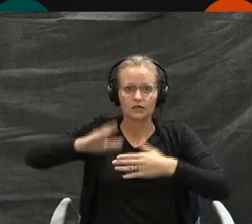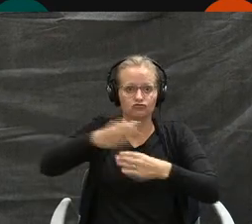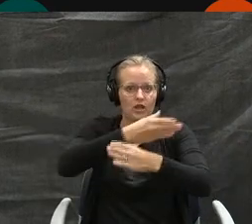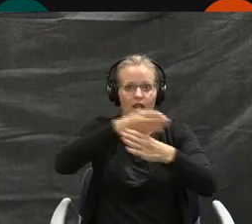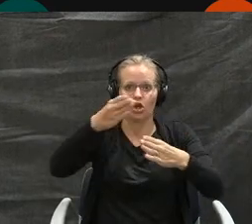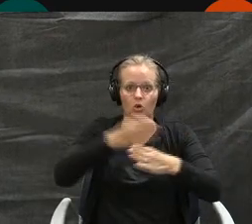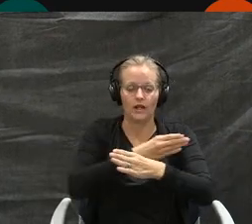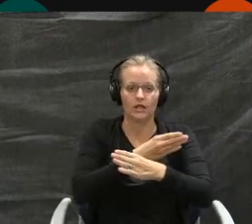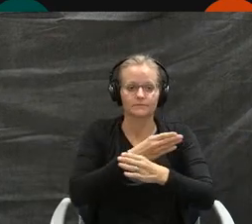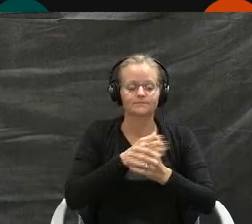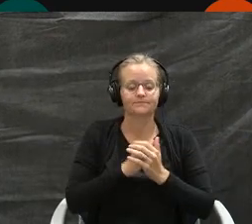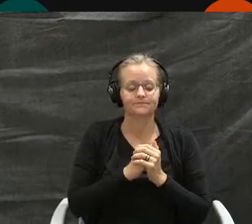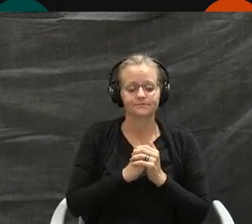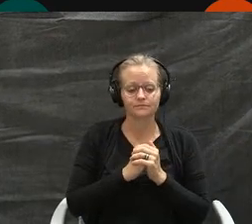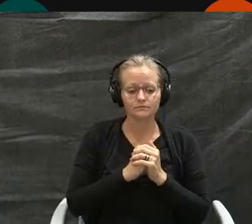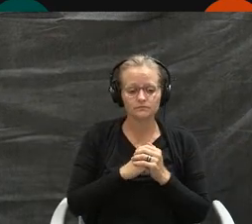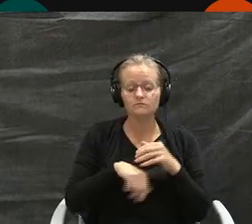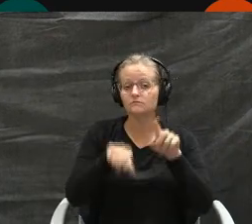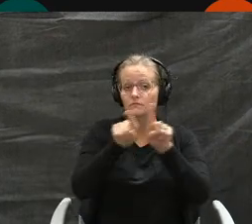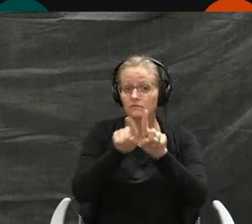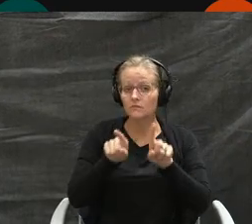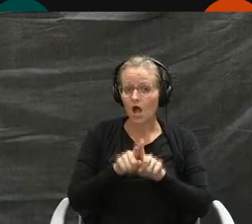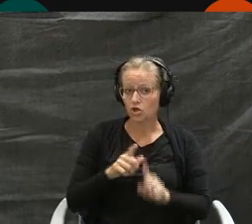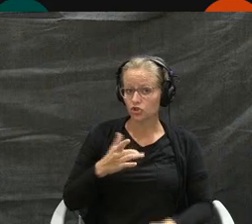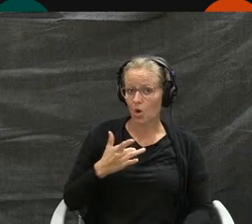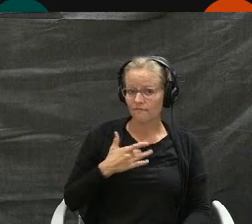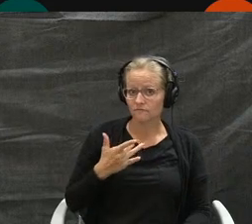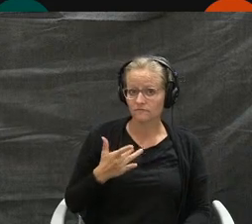felt that recess was an extremely important part of the